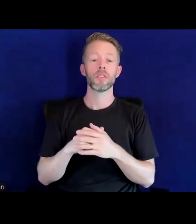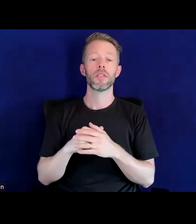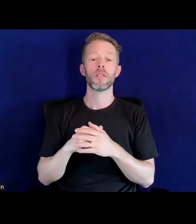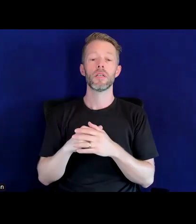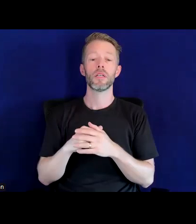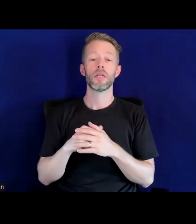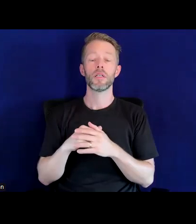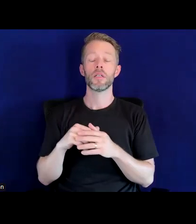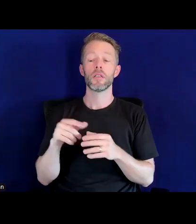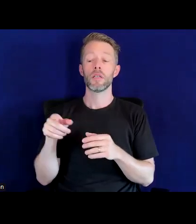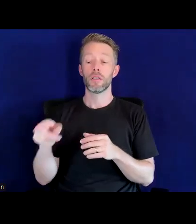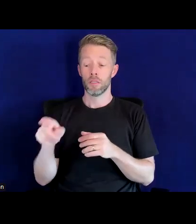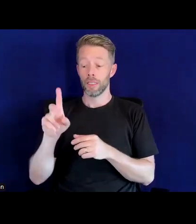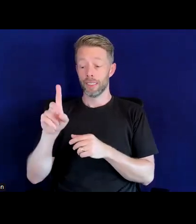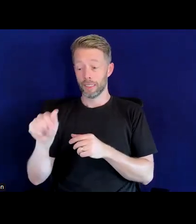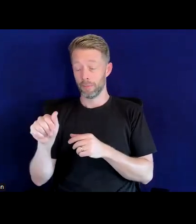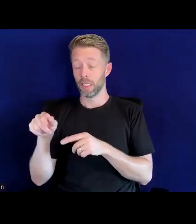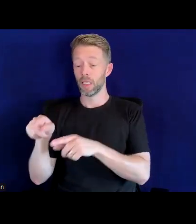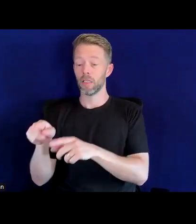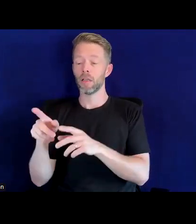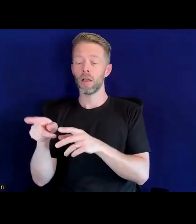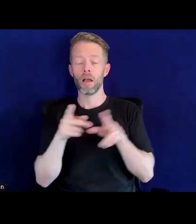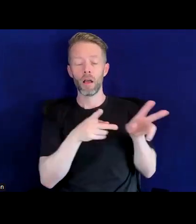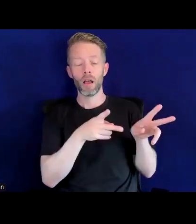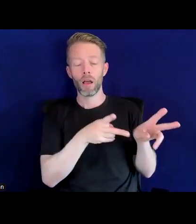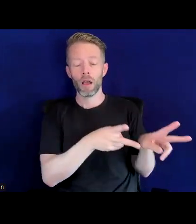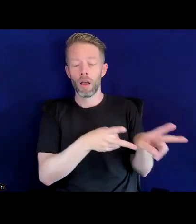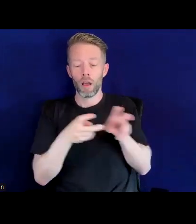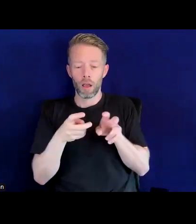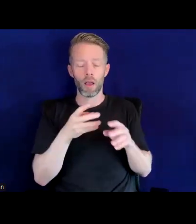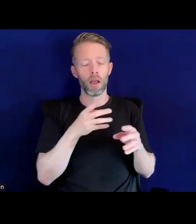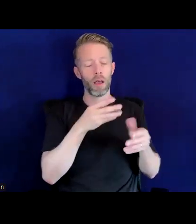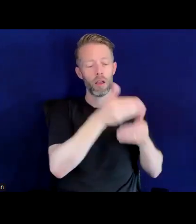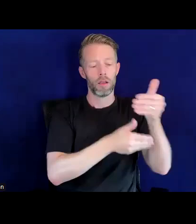they followed the guidebook in a way from the women's rights movement that happened a lot in